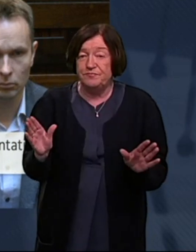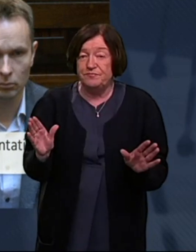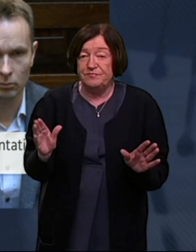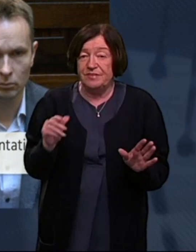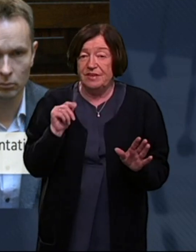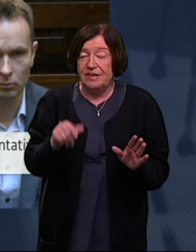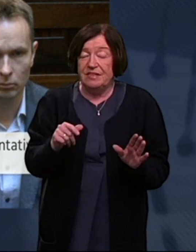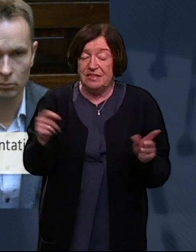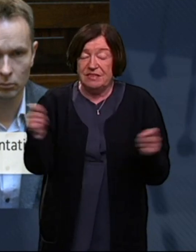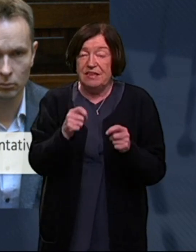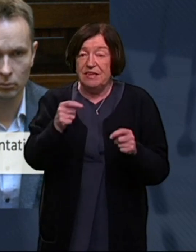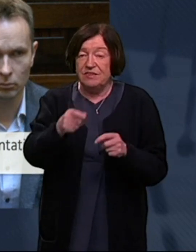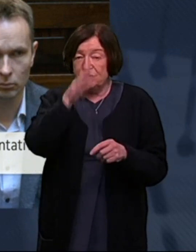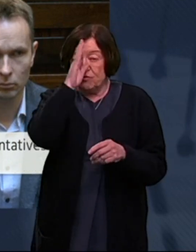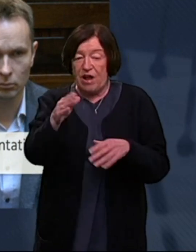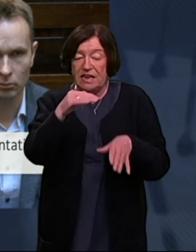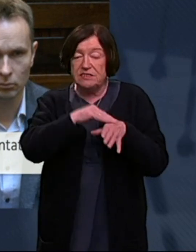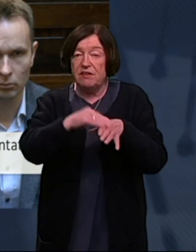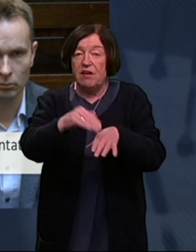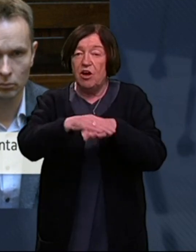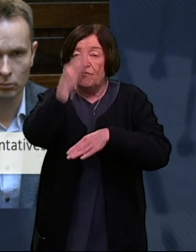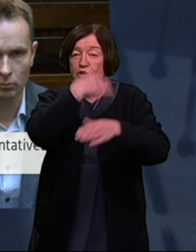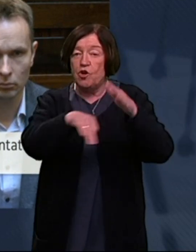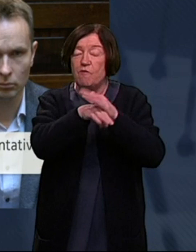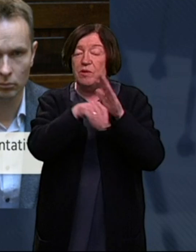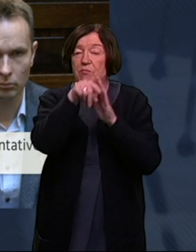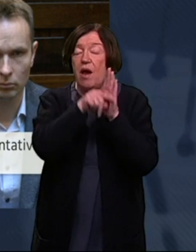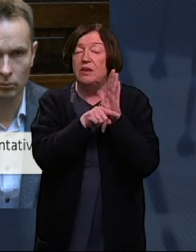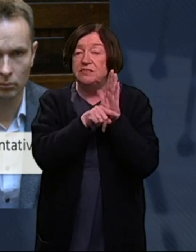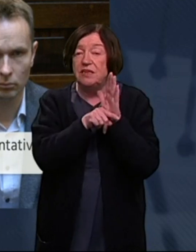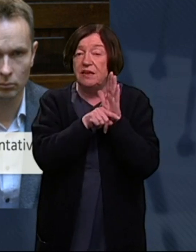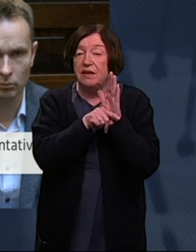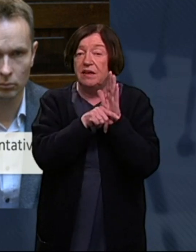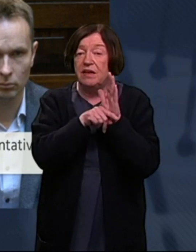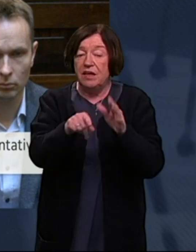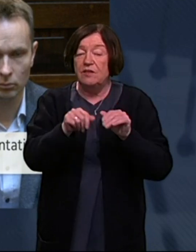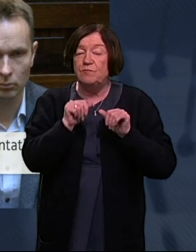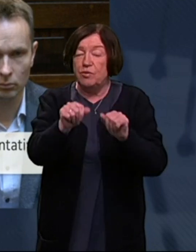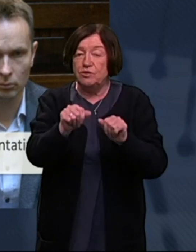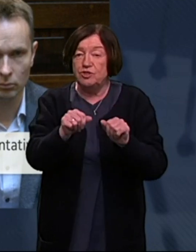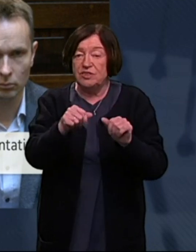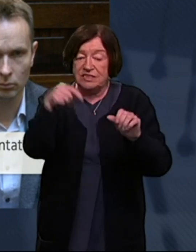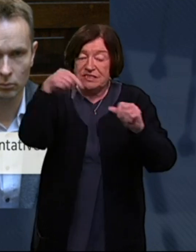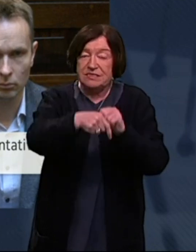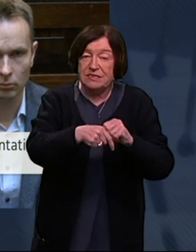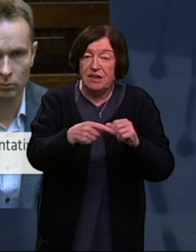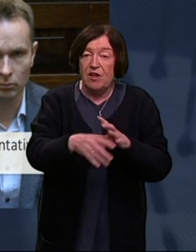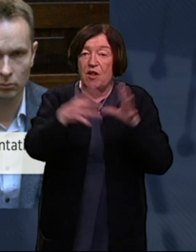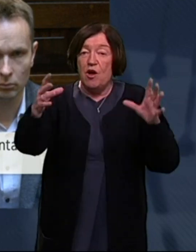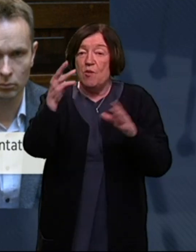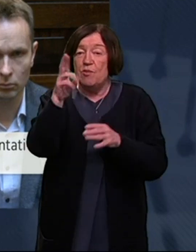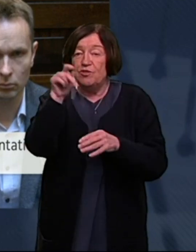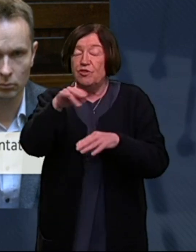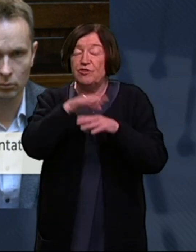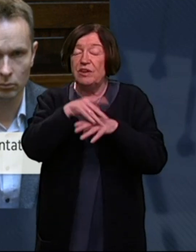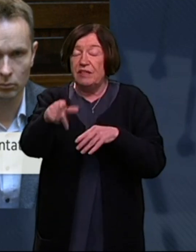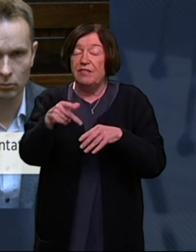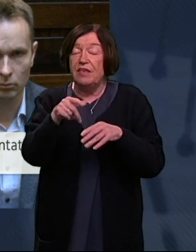This scandal is a direct consequence of Government policy that has pushed intensification and maximum production in the dairy sector.